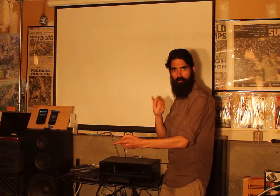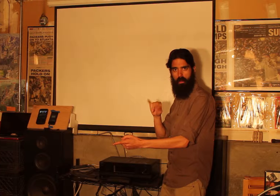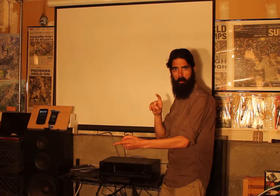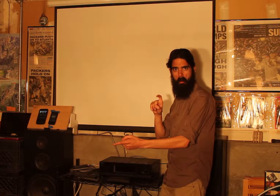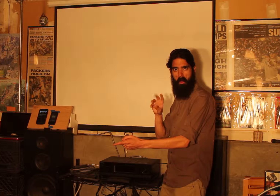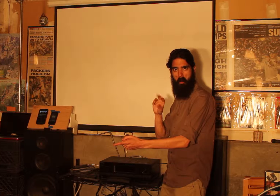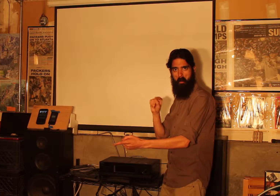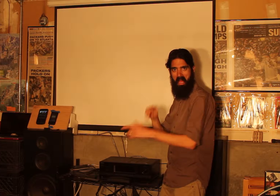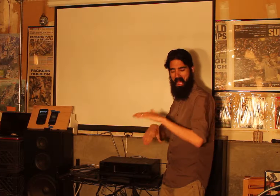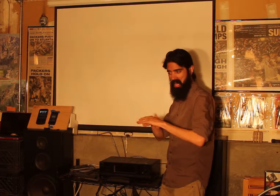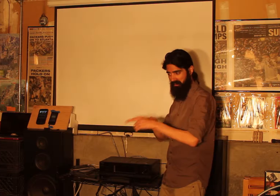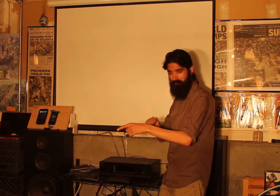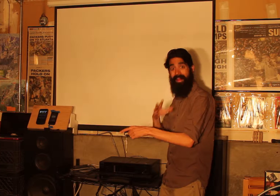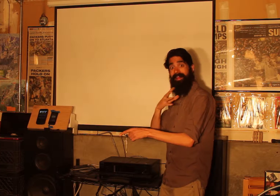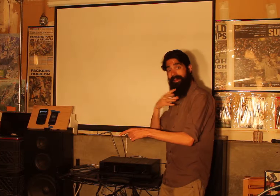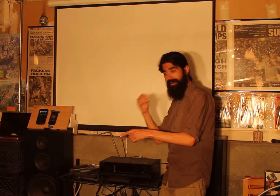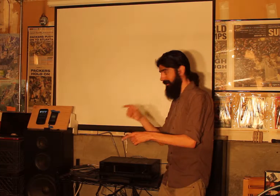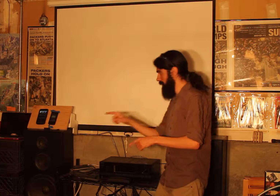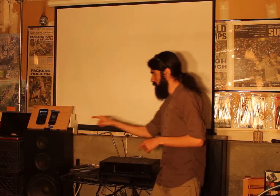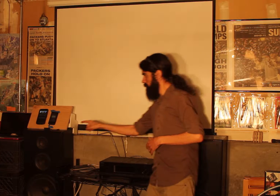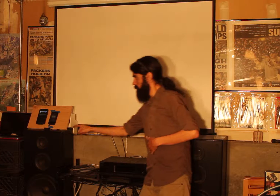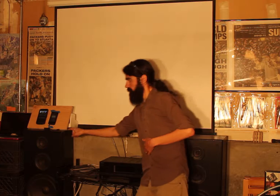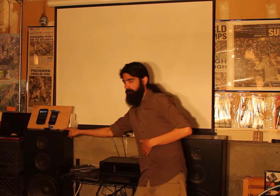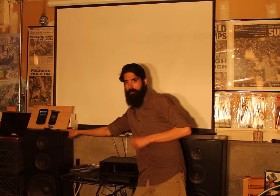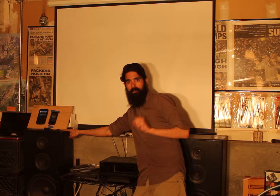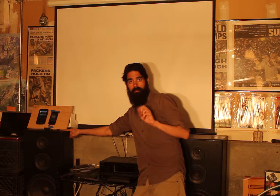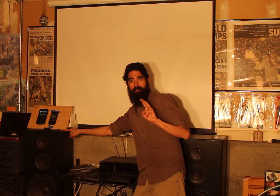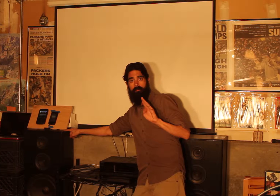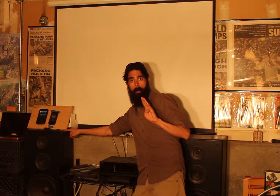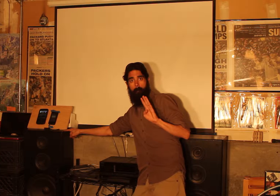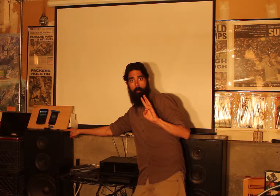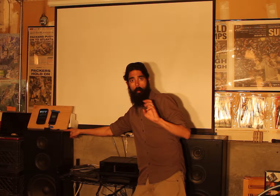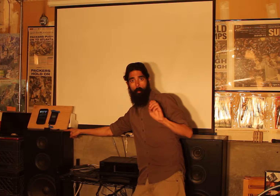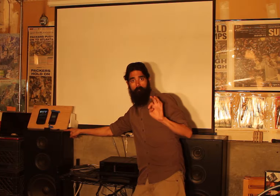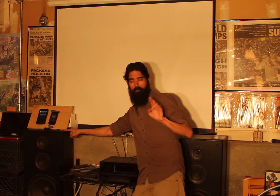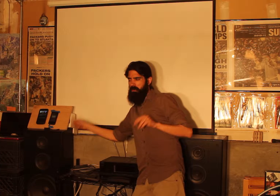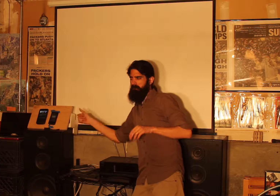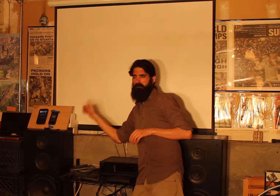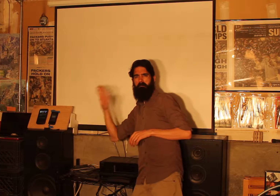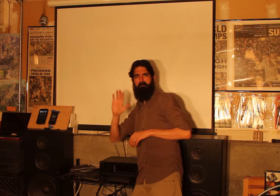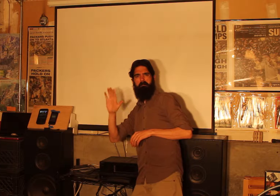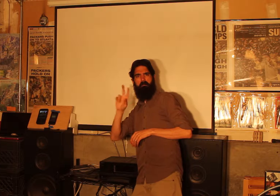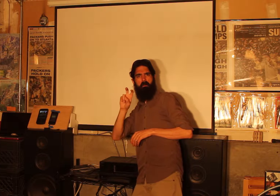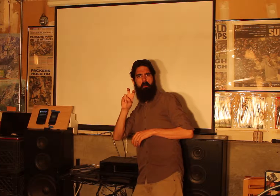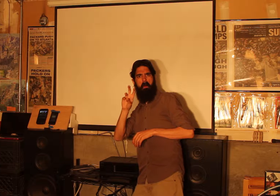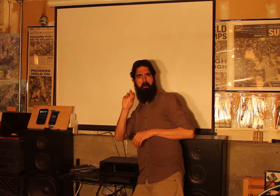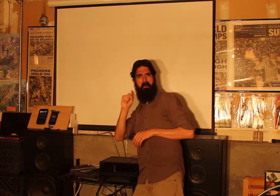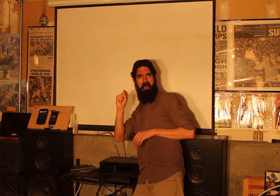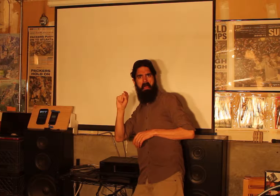which can handle up to 100 watts, and my subwoofer which can handle up to 200 watts.